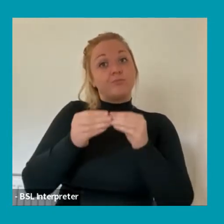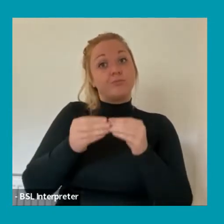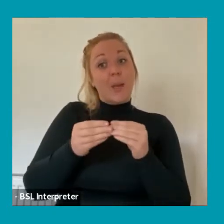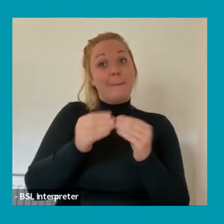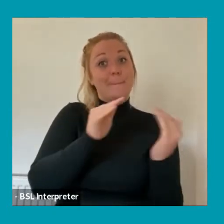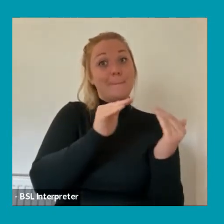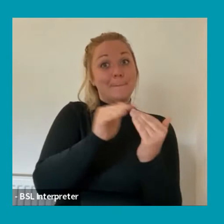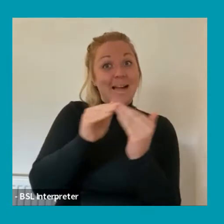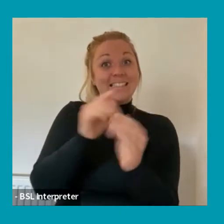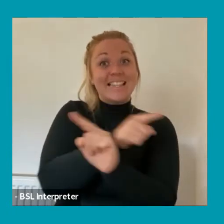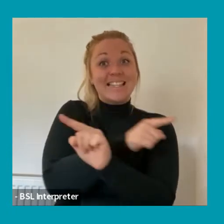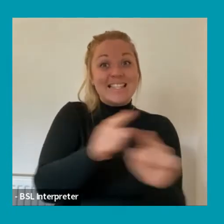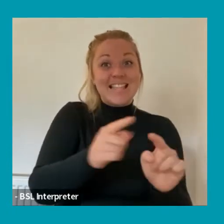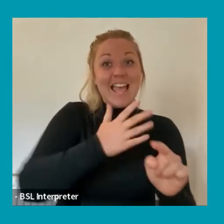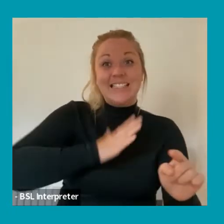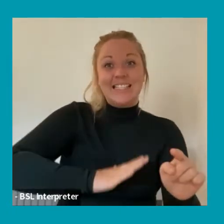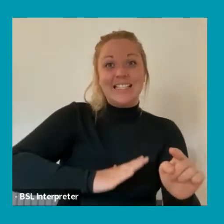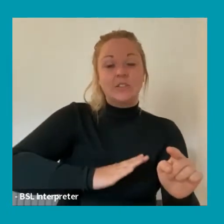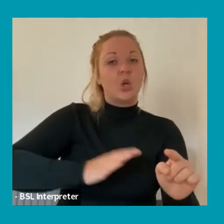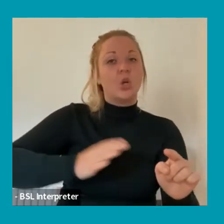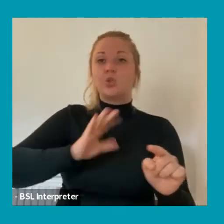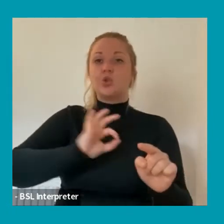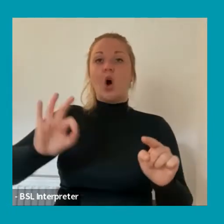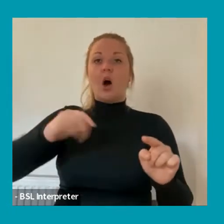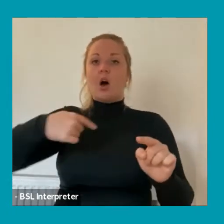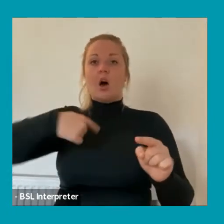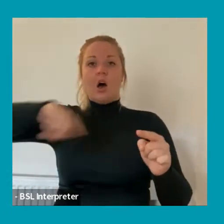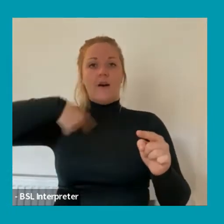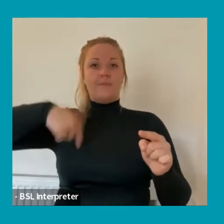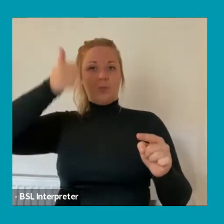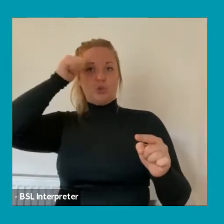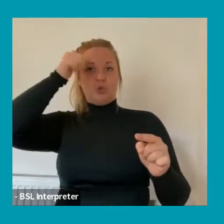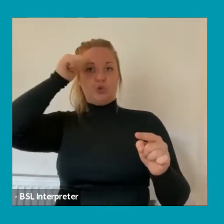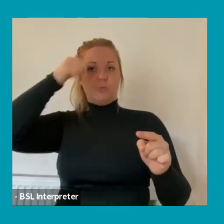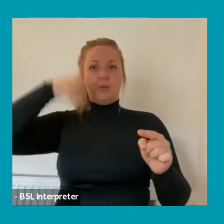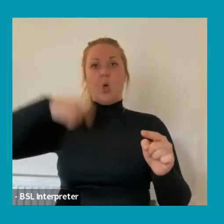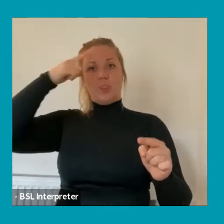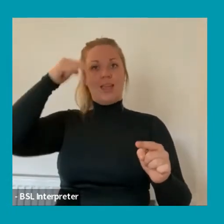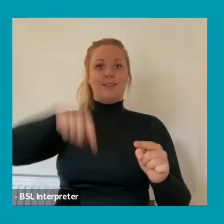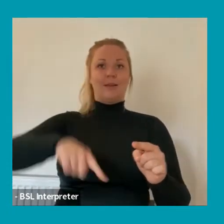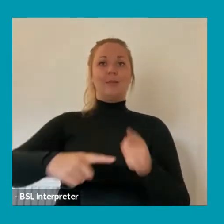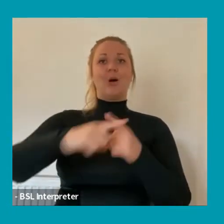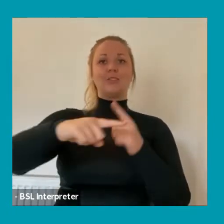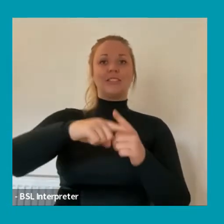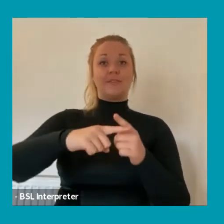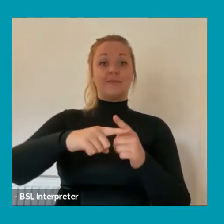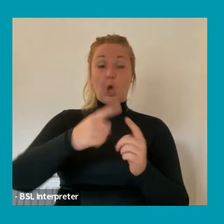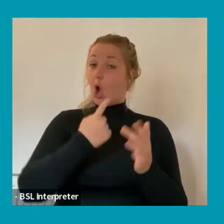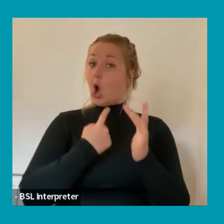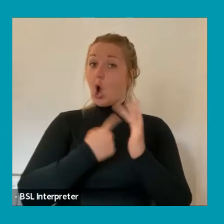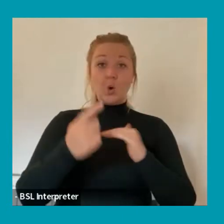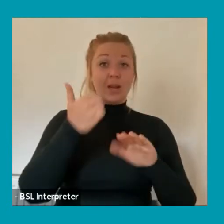No one making assumptions no one thinking well, this would be a good thing And for us, that was so important.